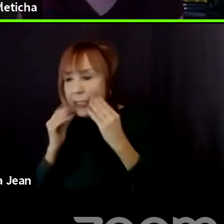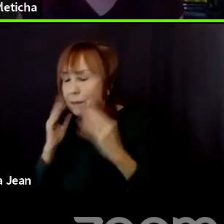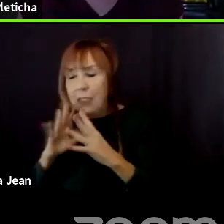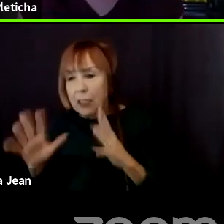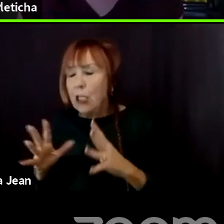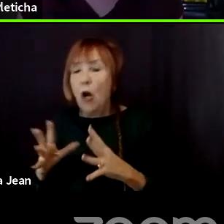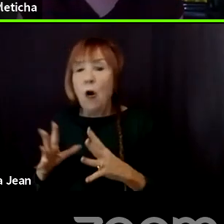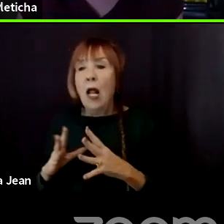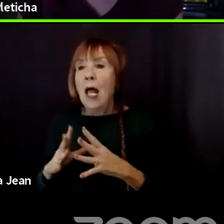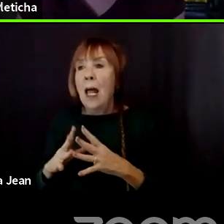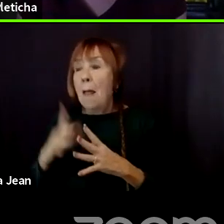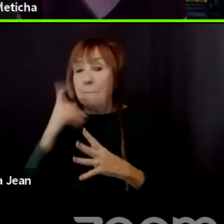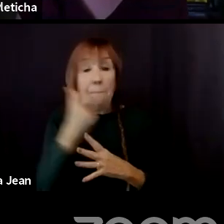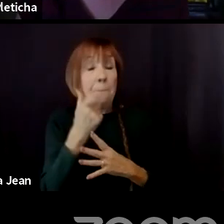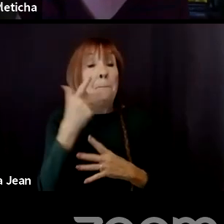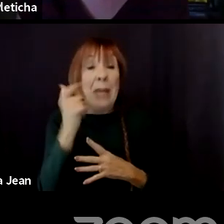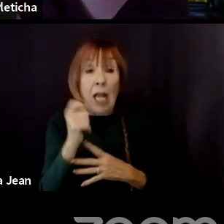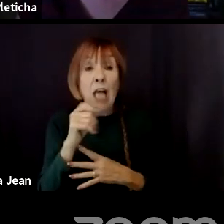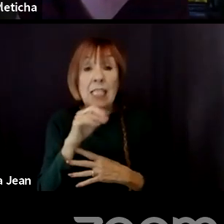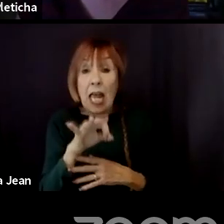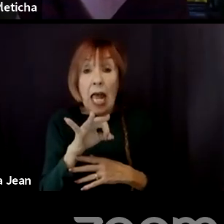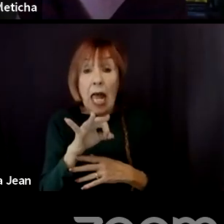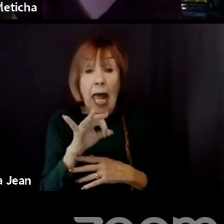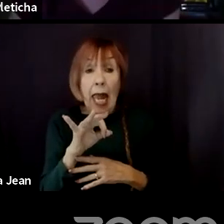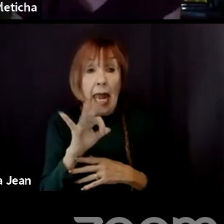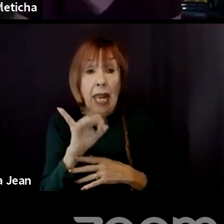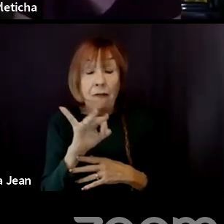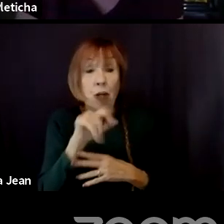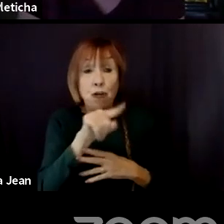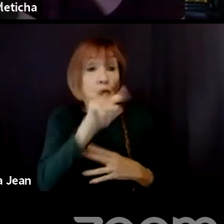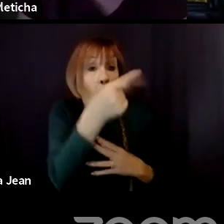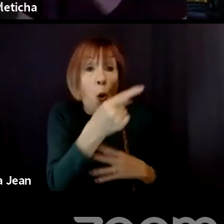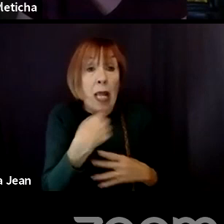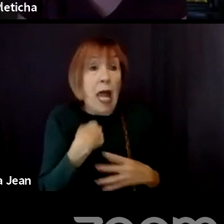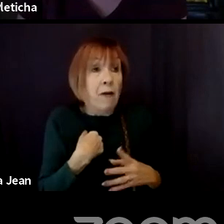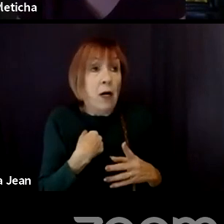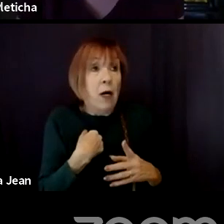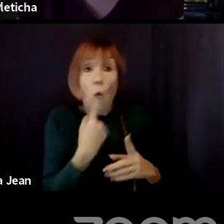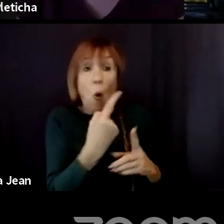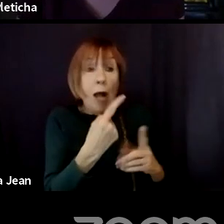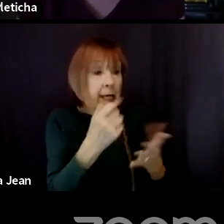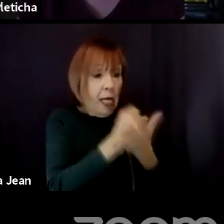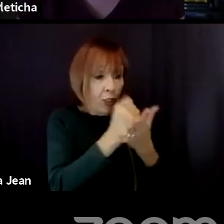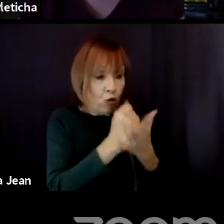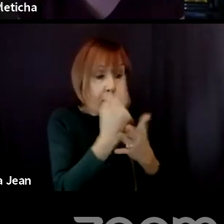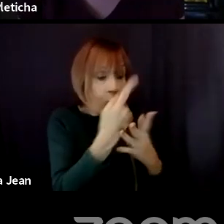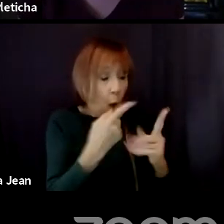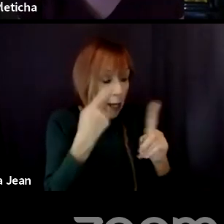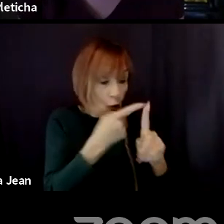if people can tell you're like, this show has to go or I'm gonna die. (chuckles)